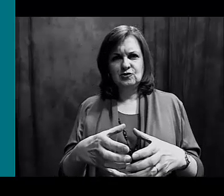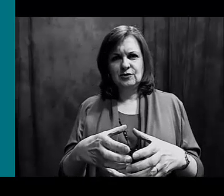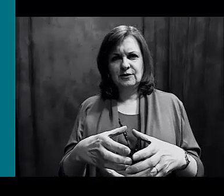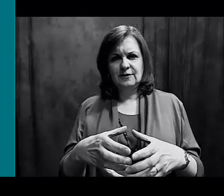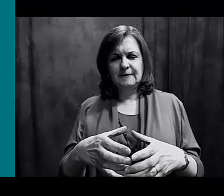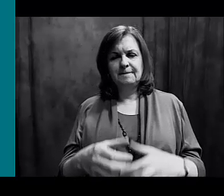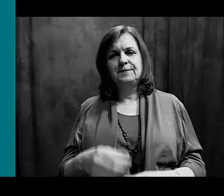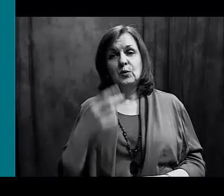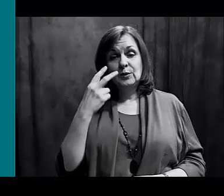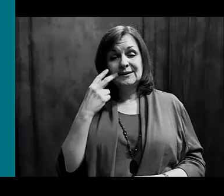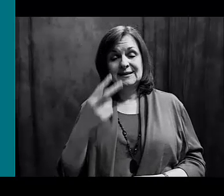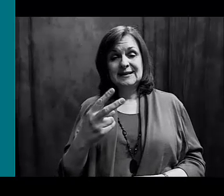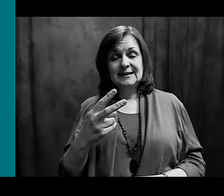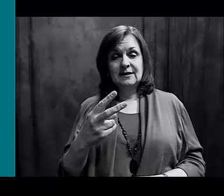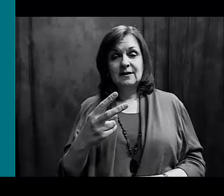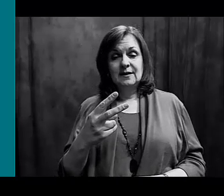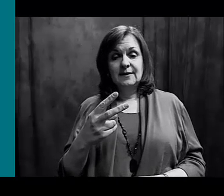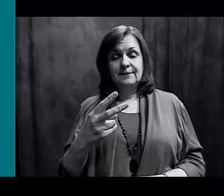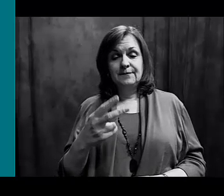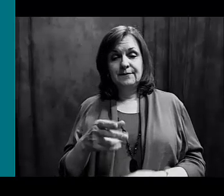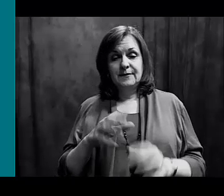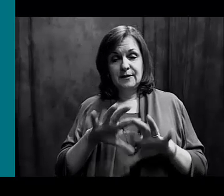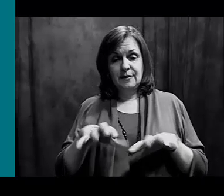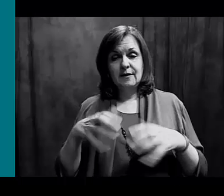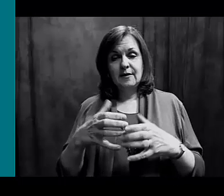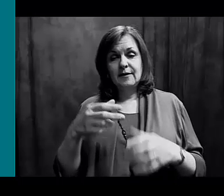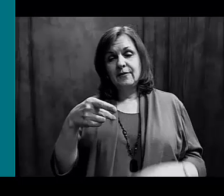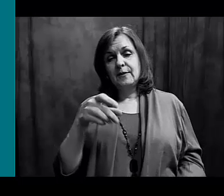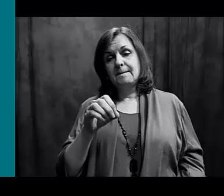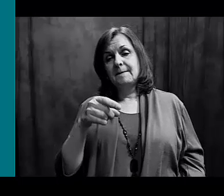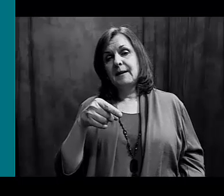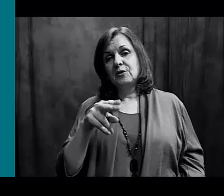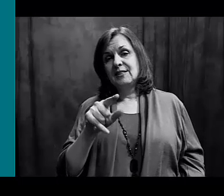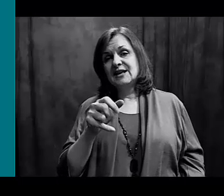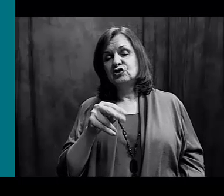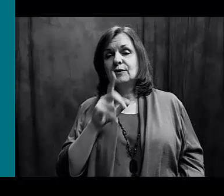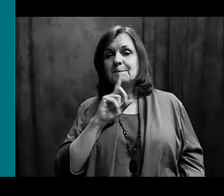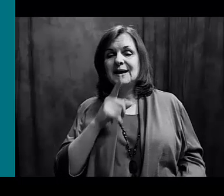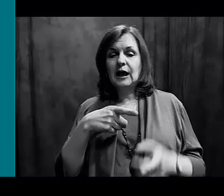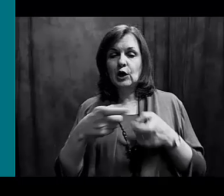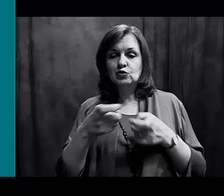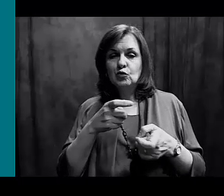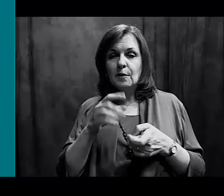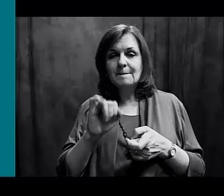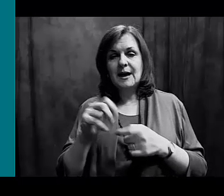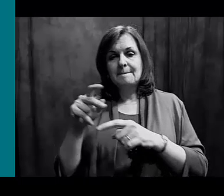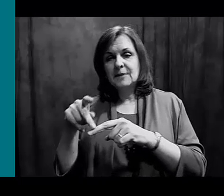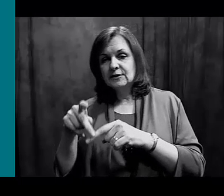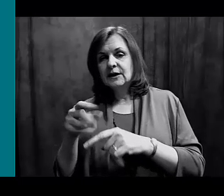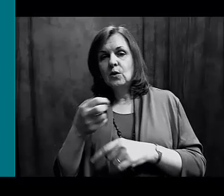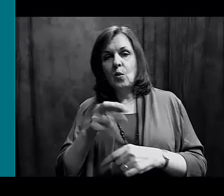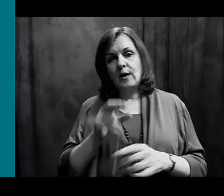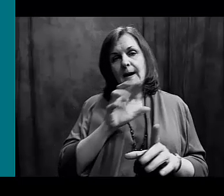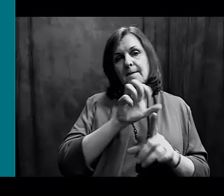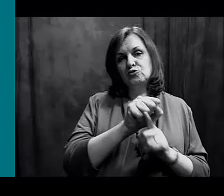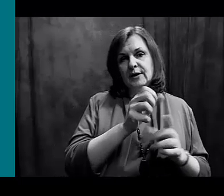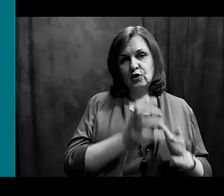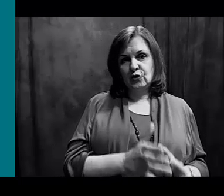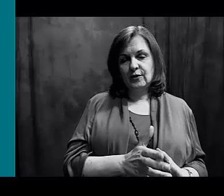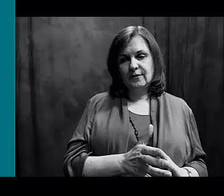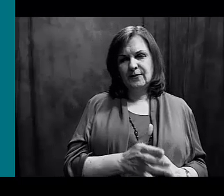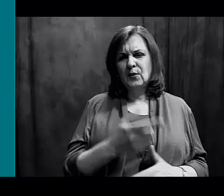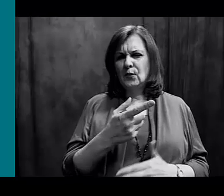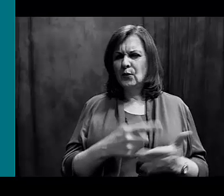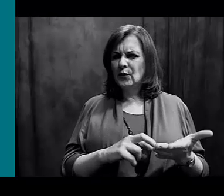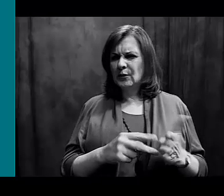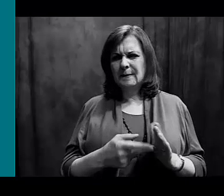the population is essentially being controlled by these parasites and predators and what I mean by that is